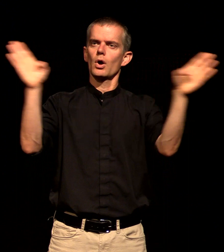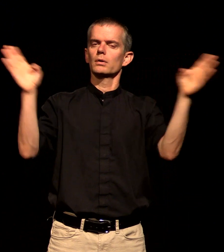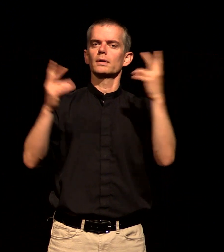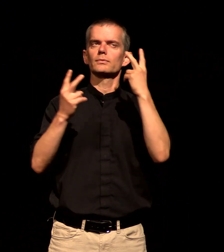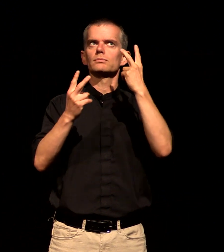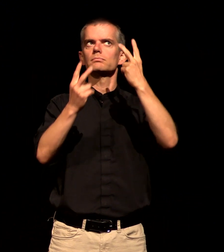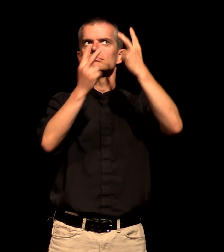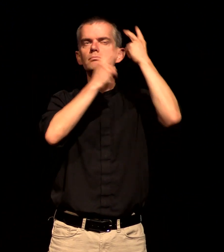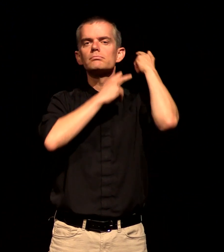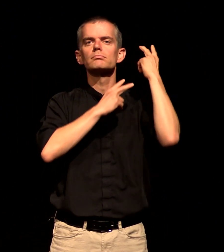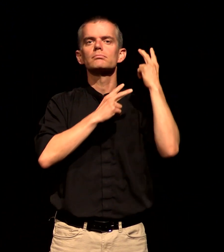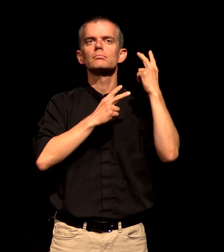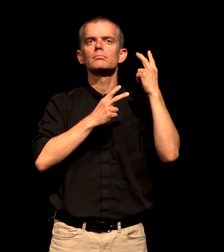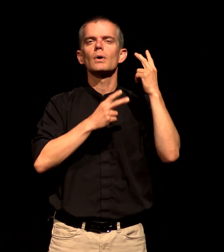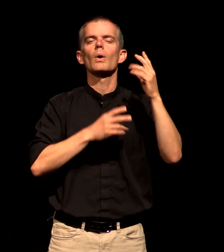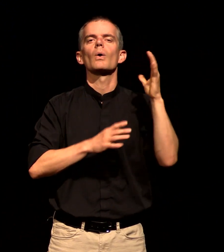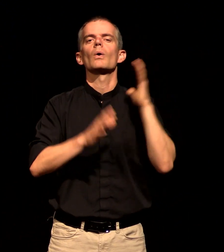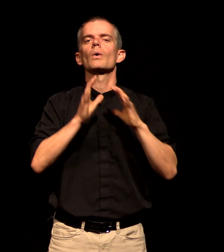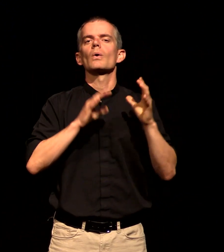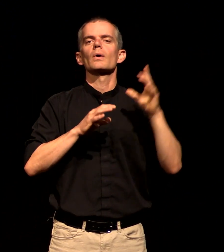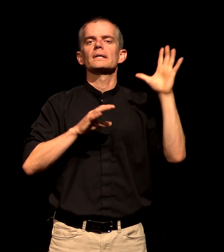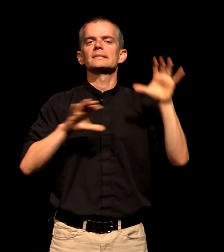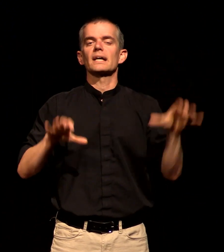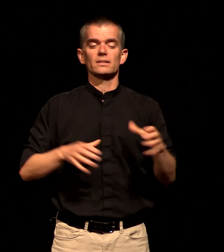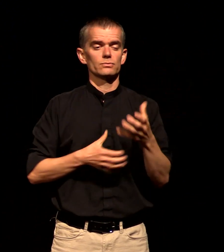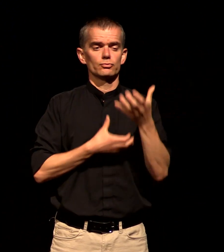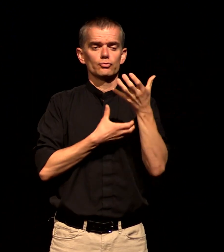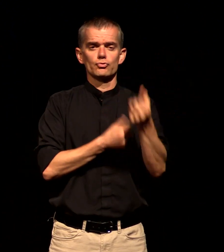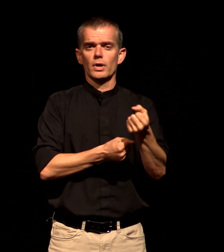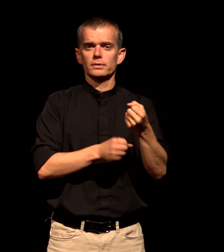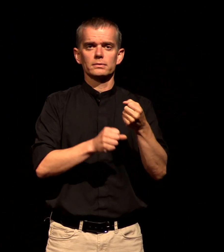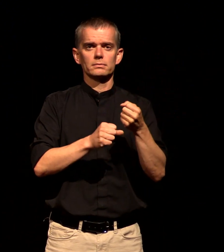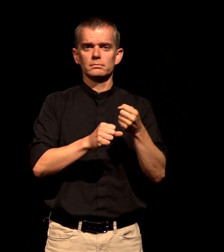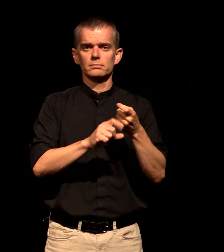out on a trust that is built over lifetimes, not just my